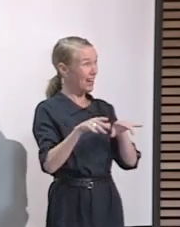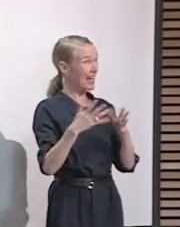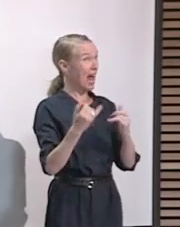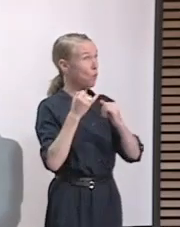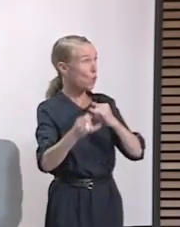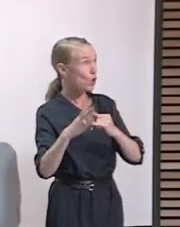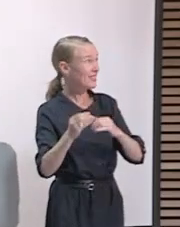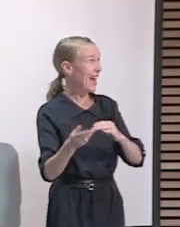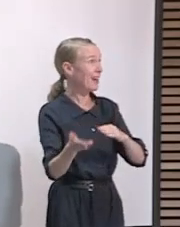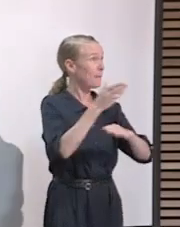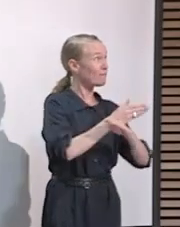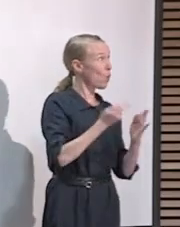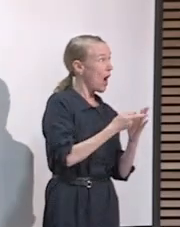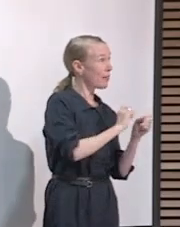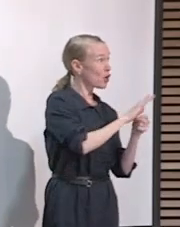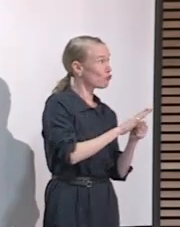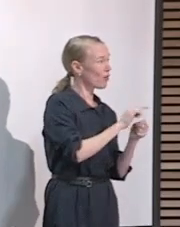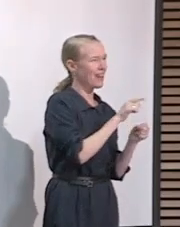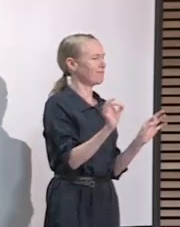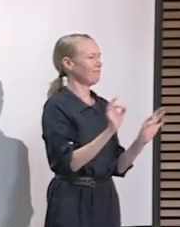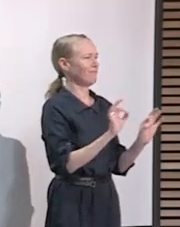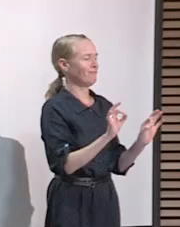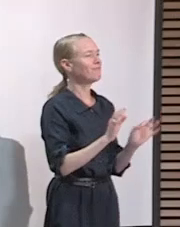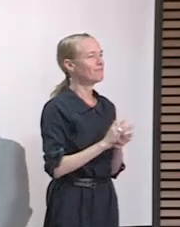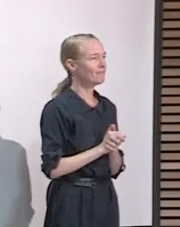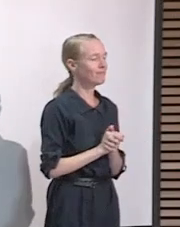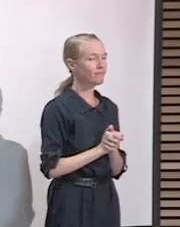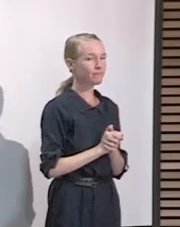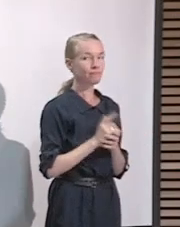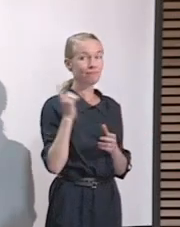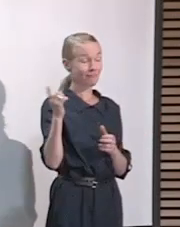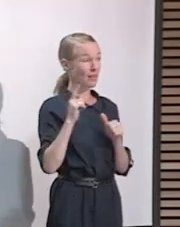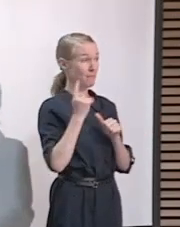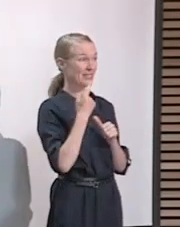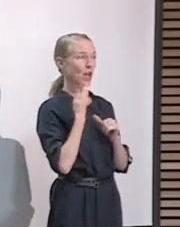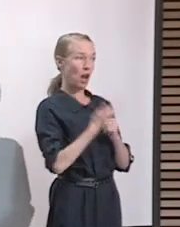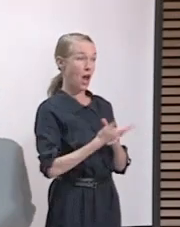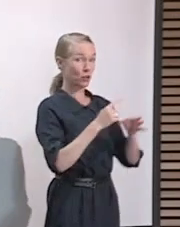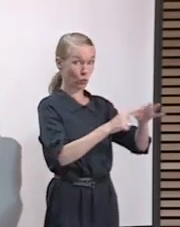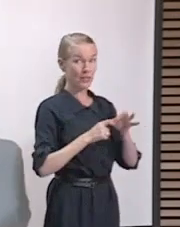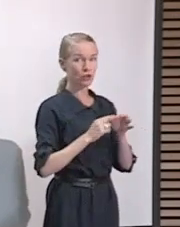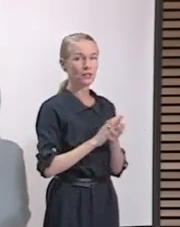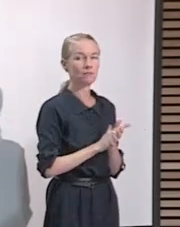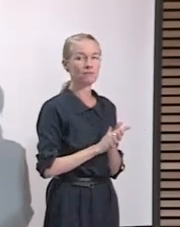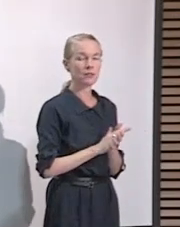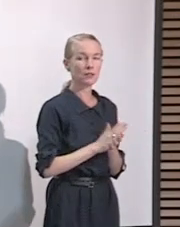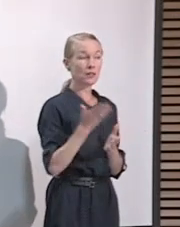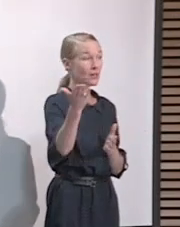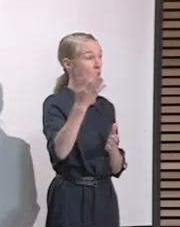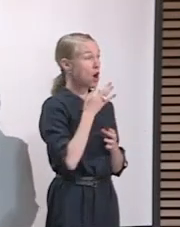strain that suggests it's more or less infectious or it's more sort of severe in the illness that it creates.